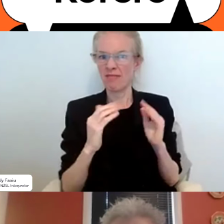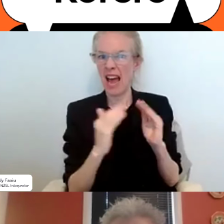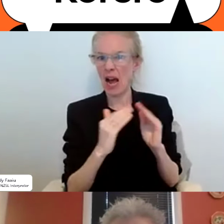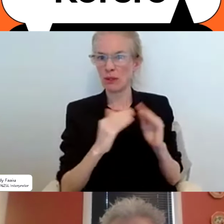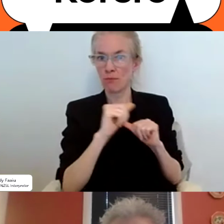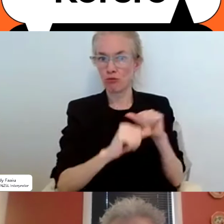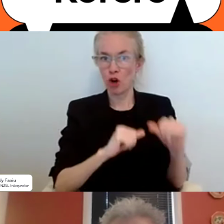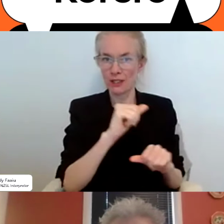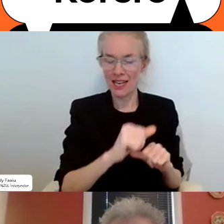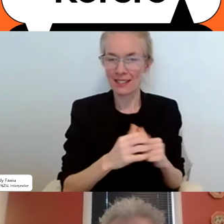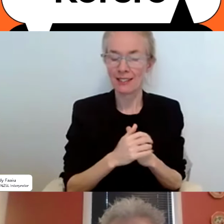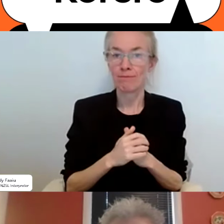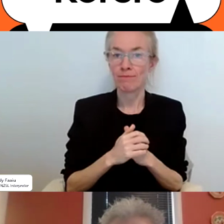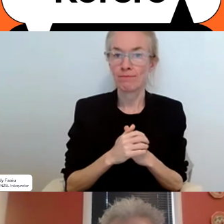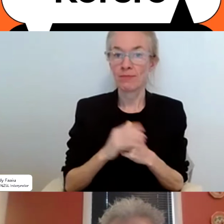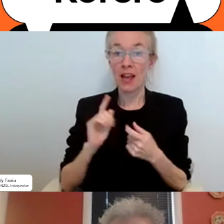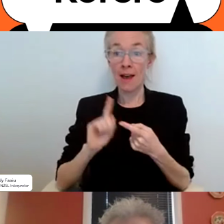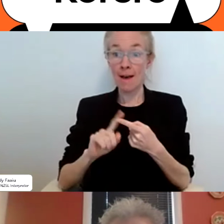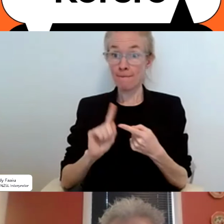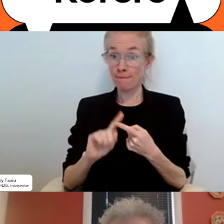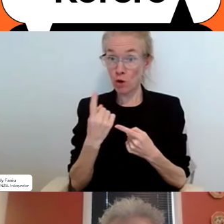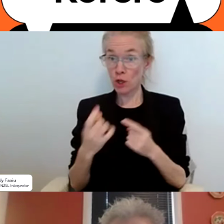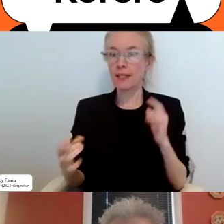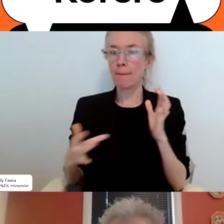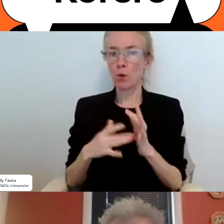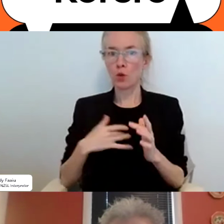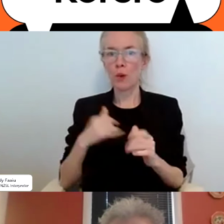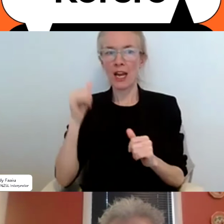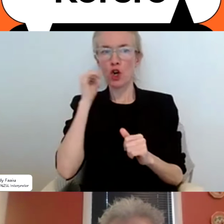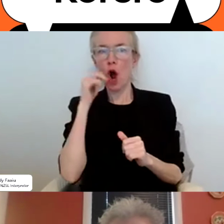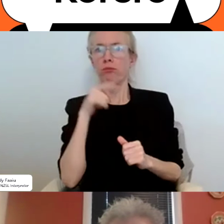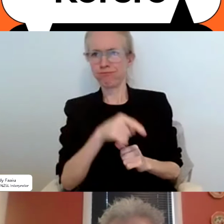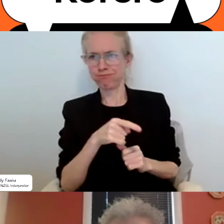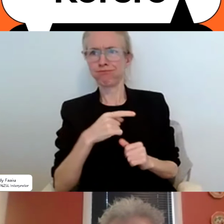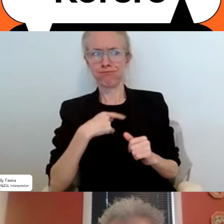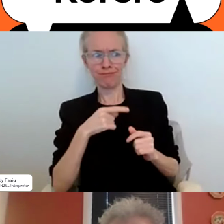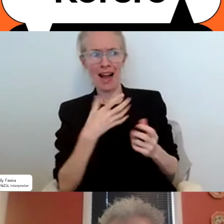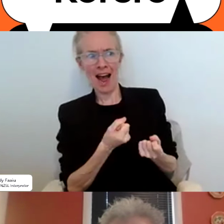that there even is an issue. And when I was growing up it's not